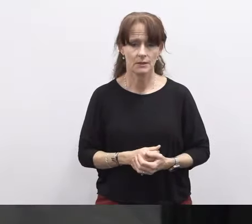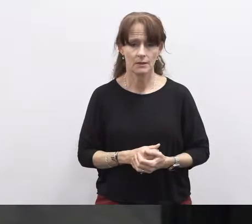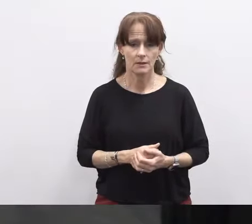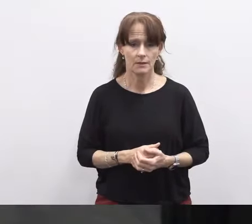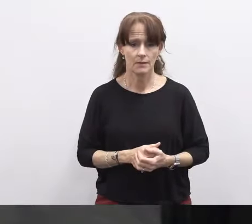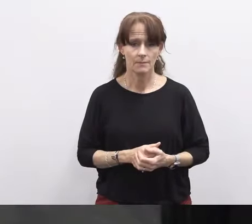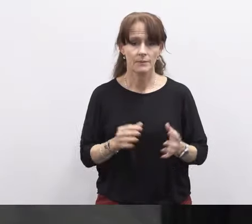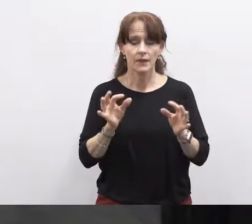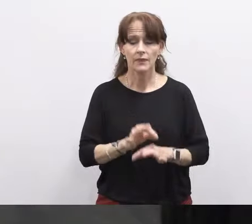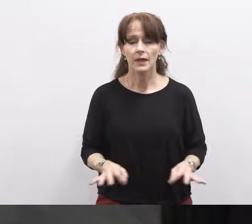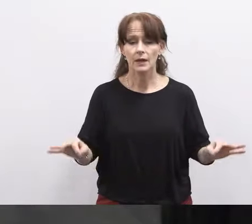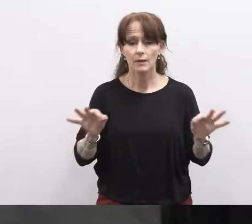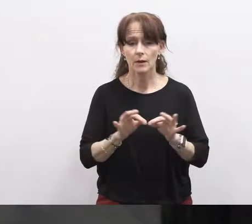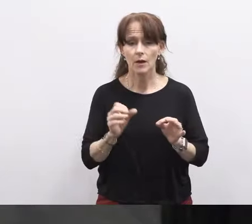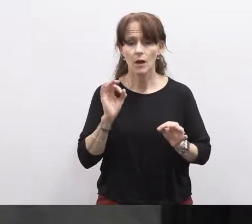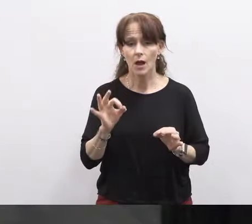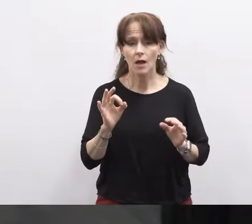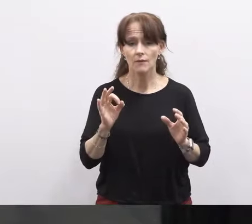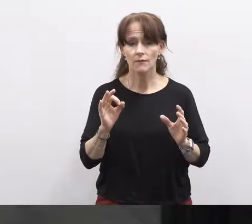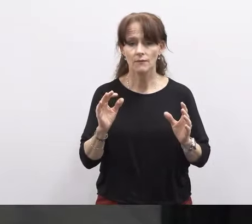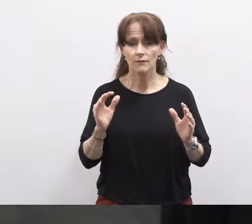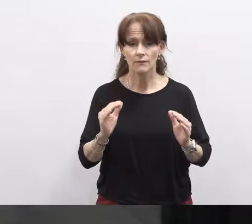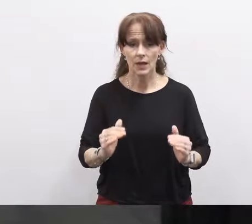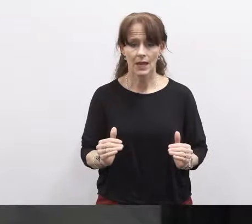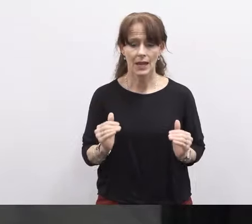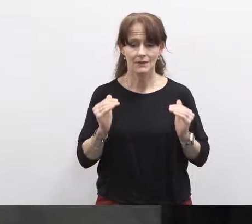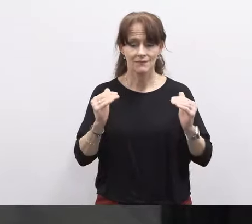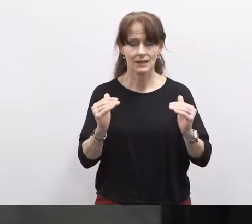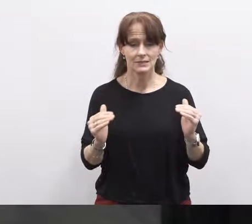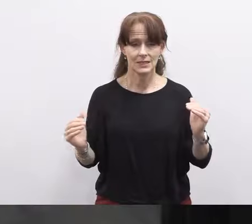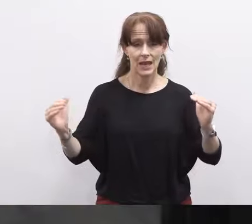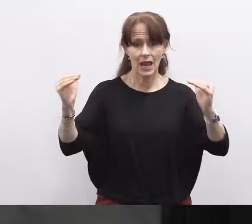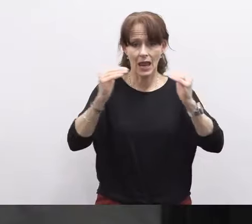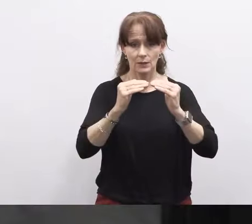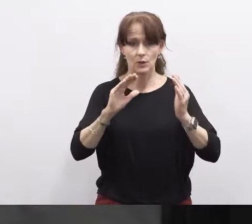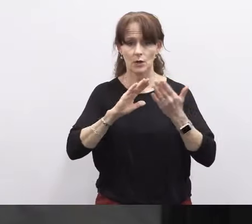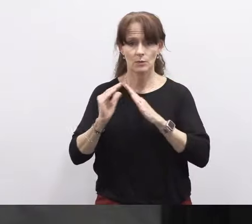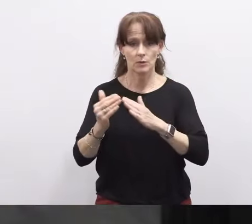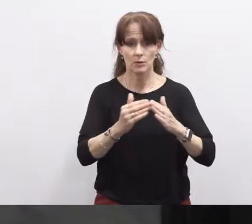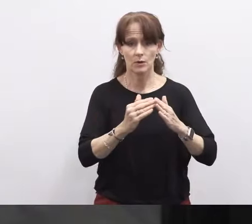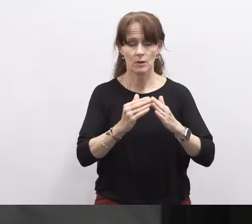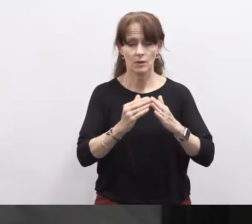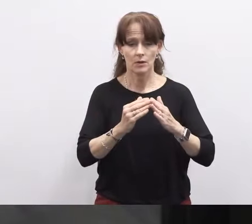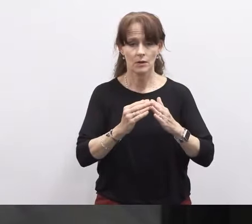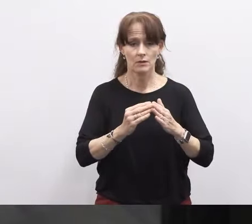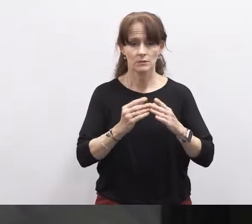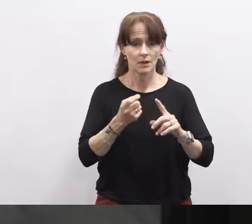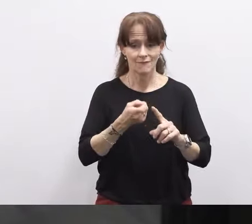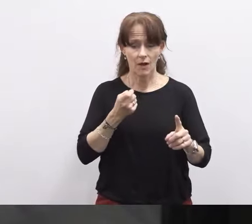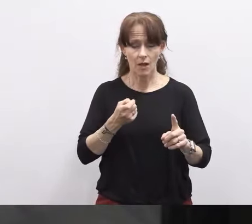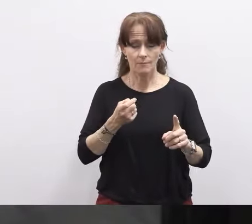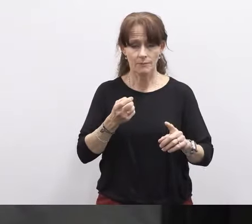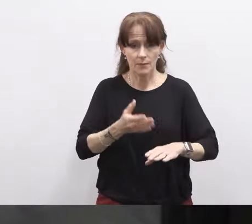The importance of advancing equity in our community comes from the progression we see in our schools.